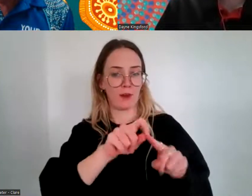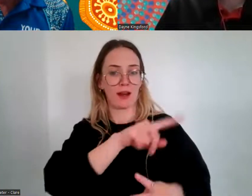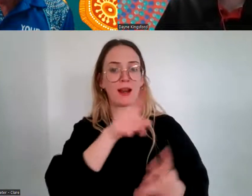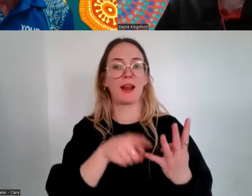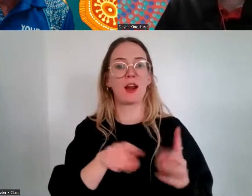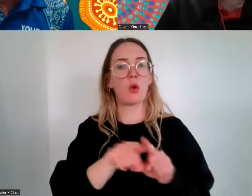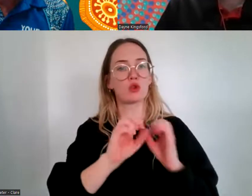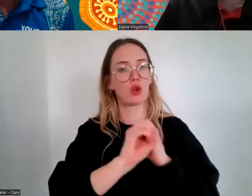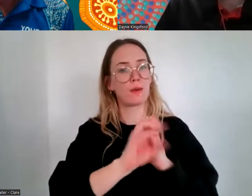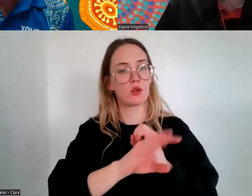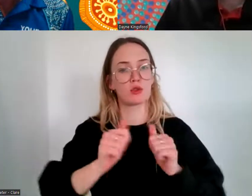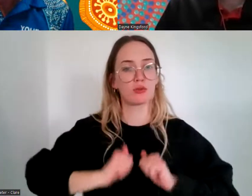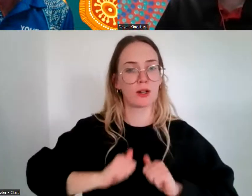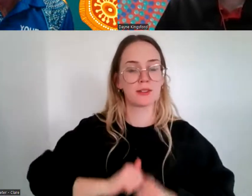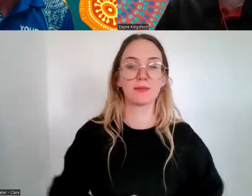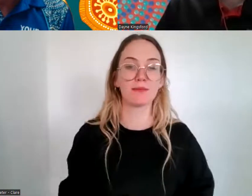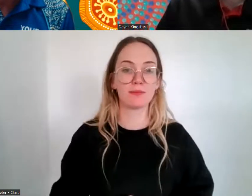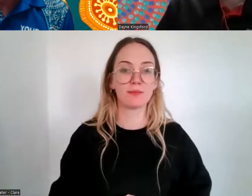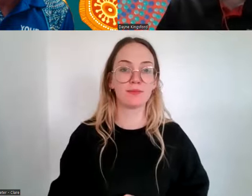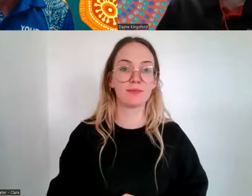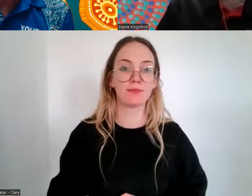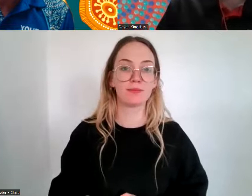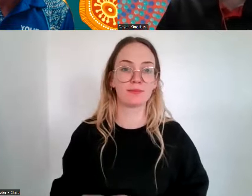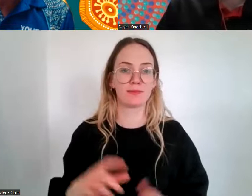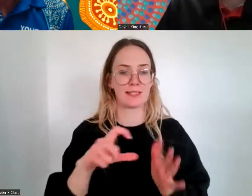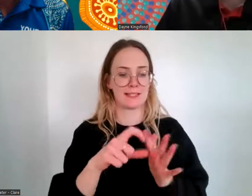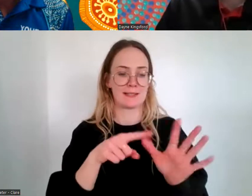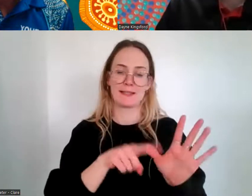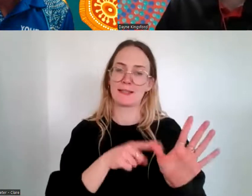Dayne has a passion for protecting the rights of vulnerable community members.